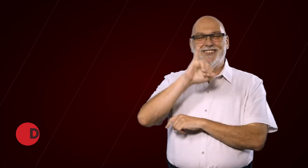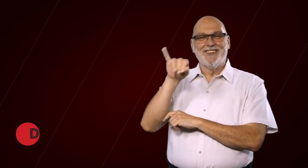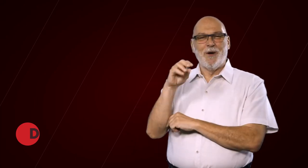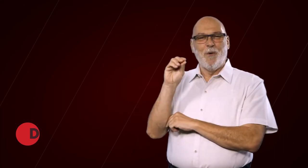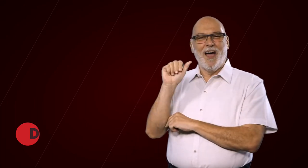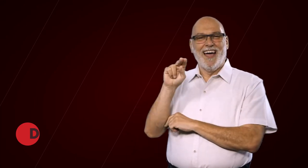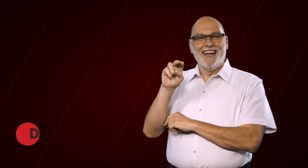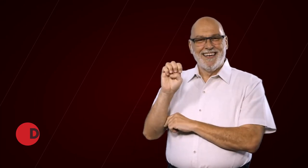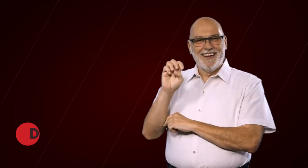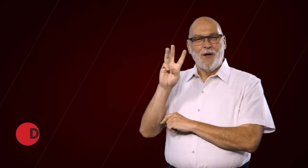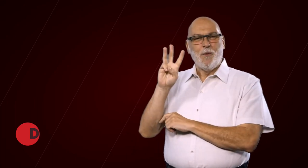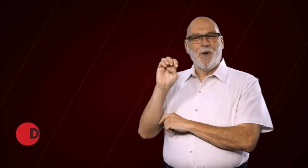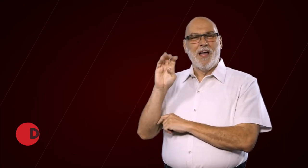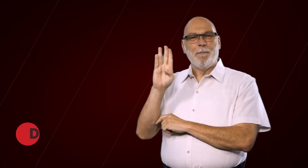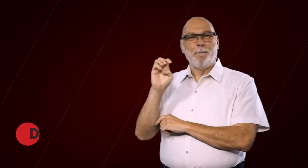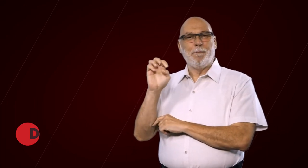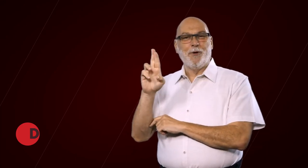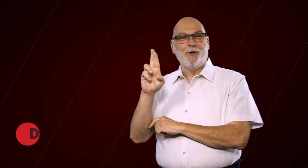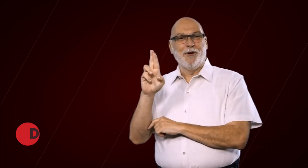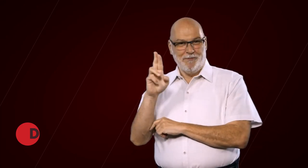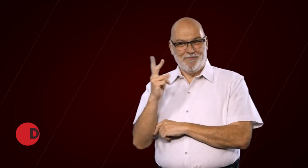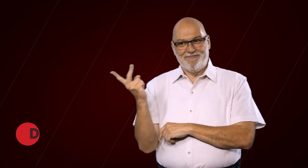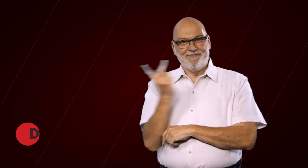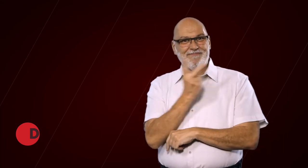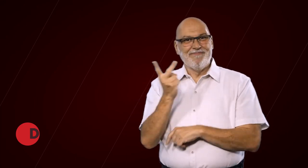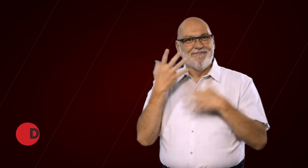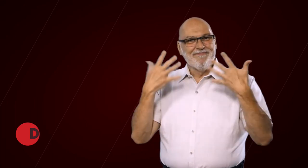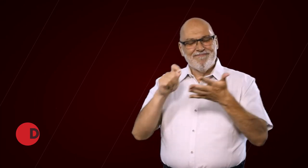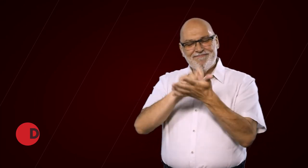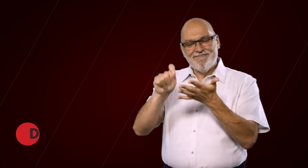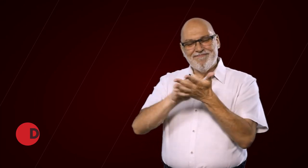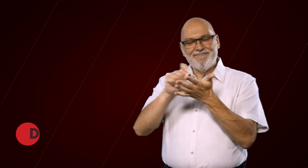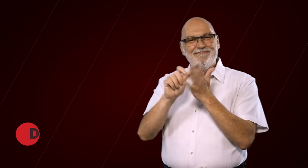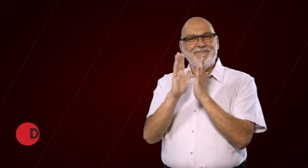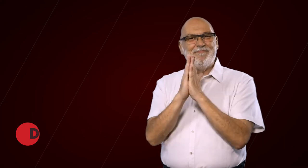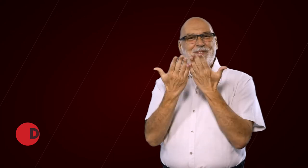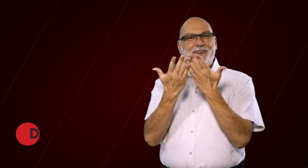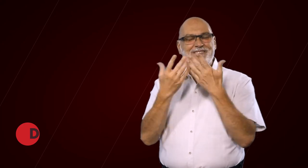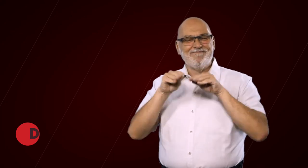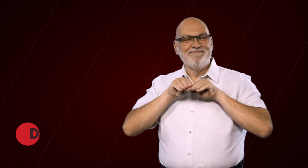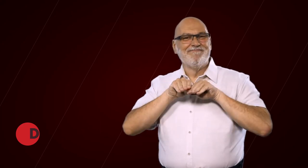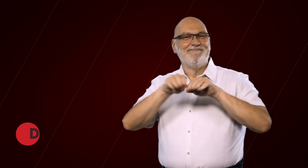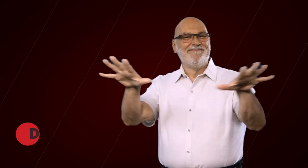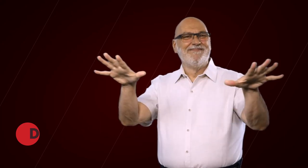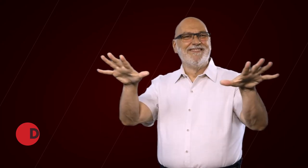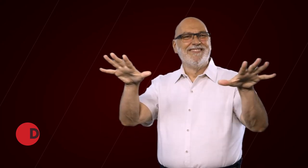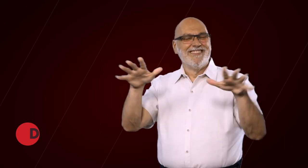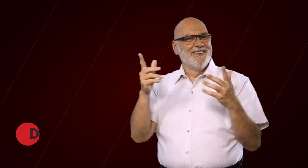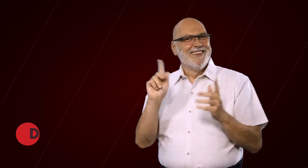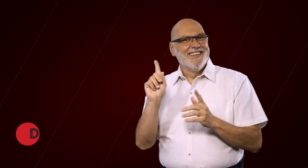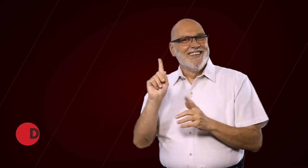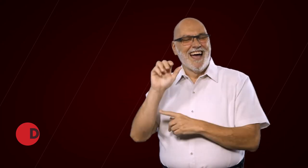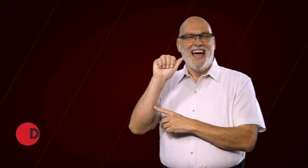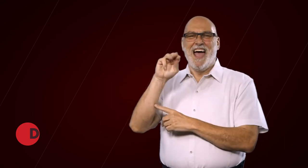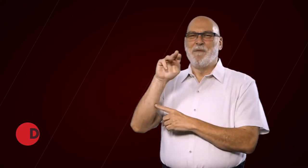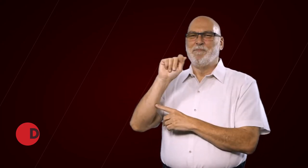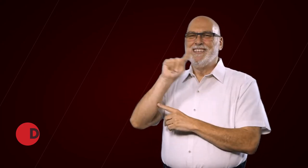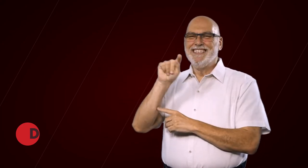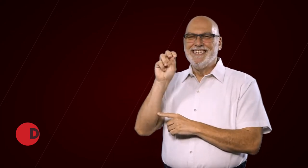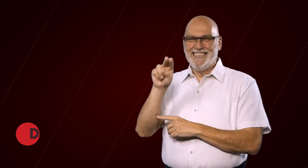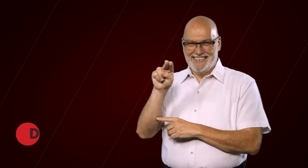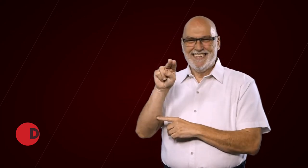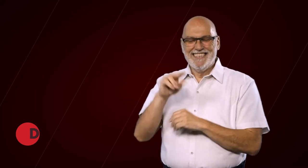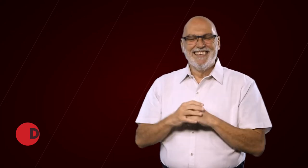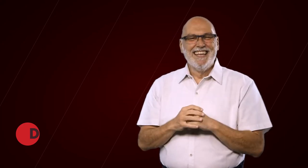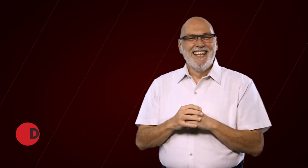Weber in Alberta have a new book coming out through Amazon.